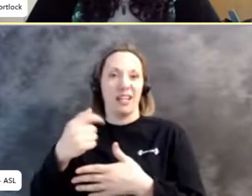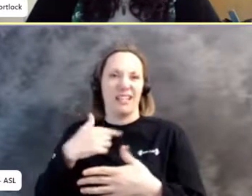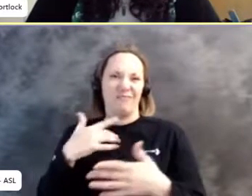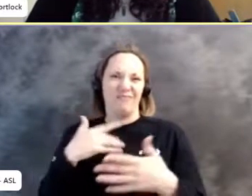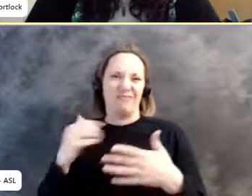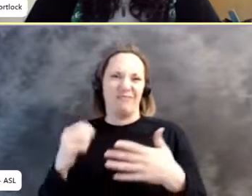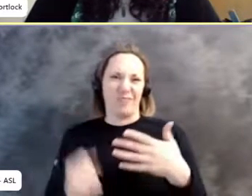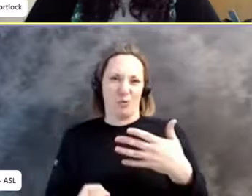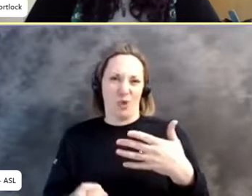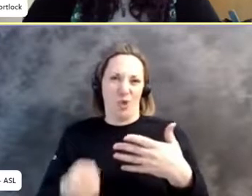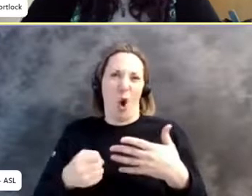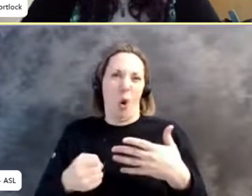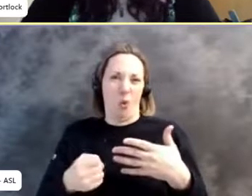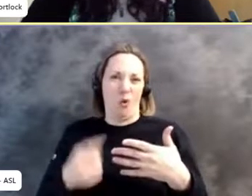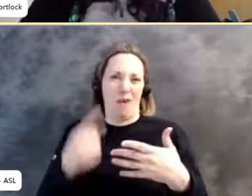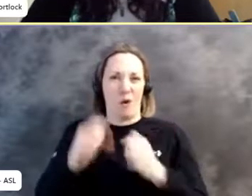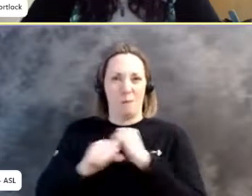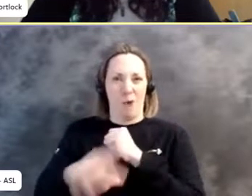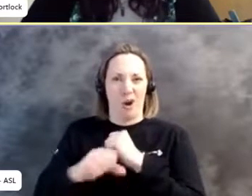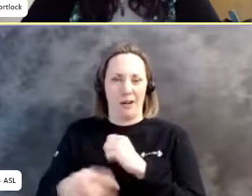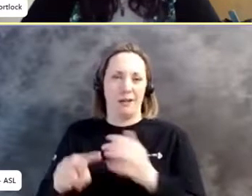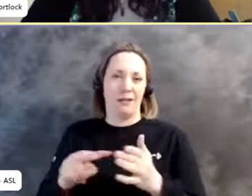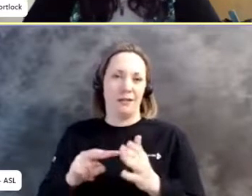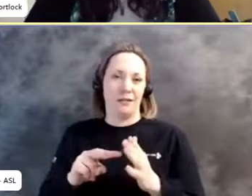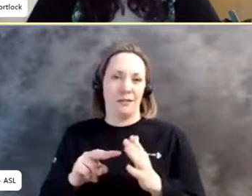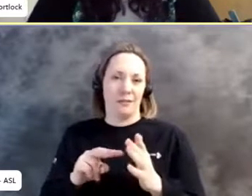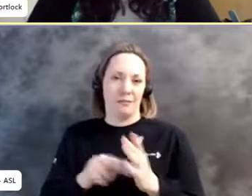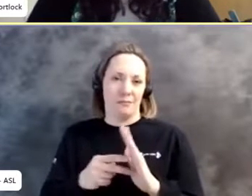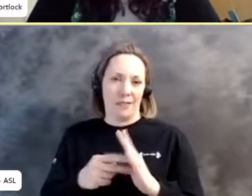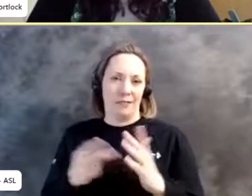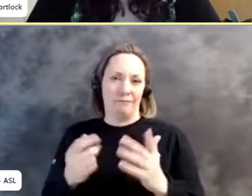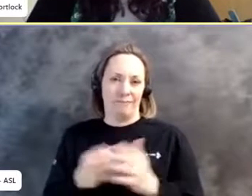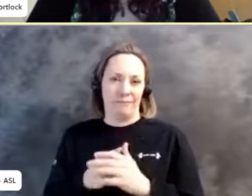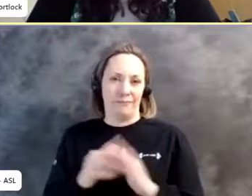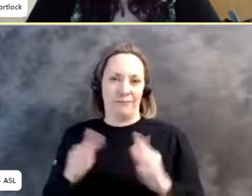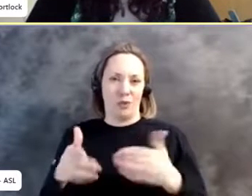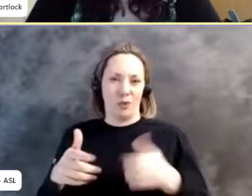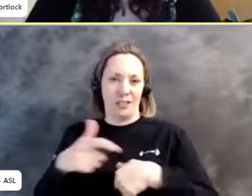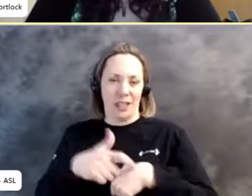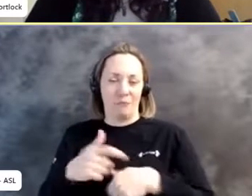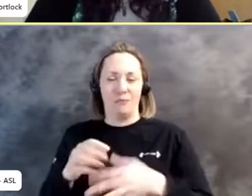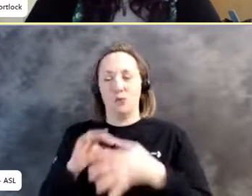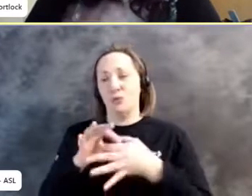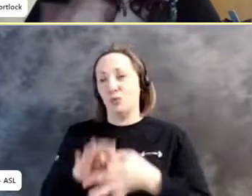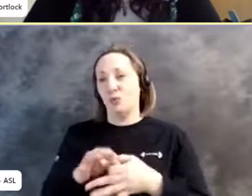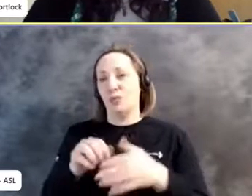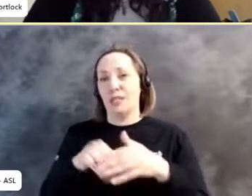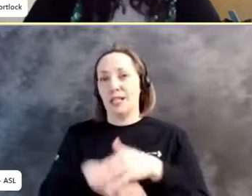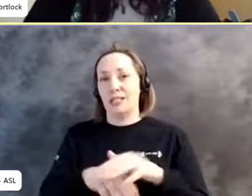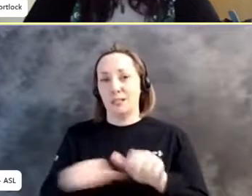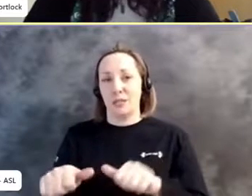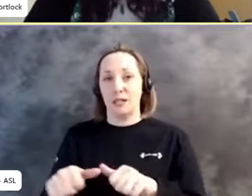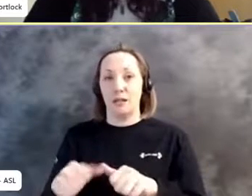reason for being hired, the business the part that I was giving was one of relatively